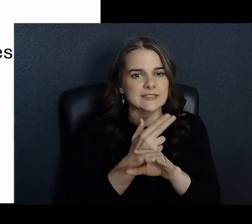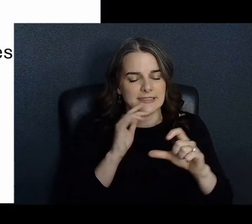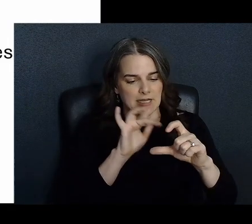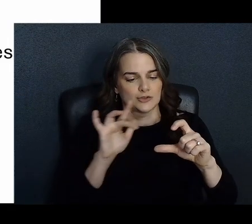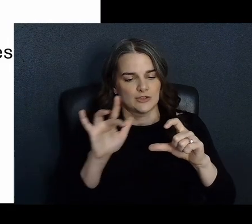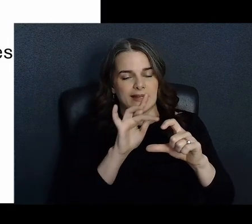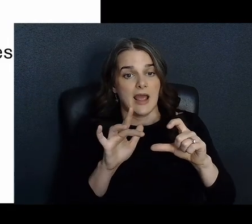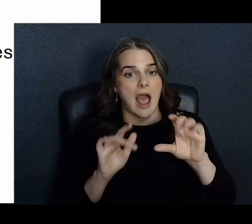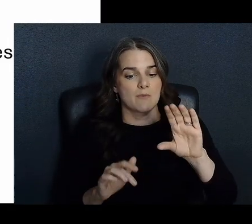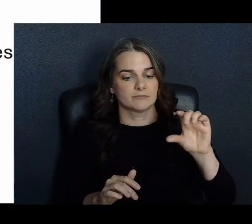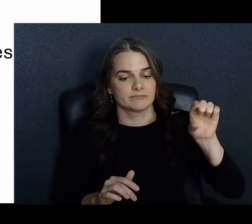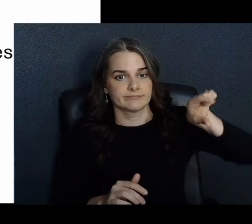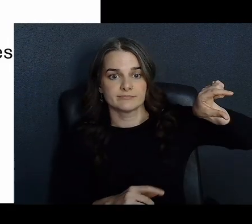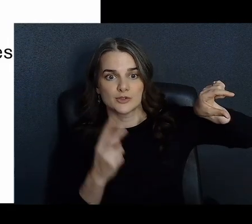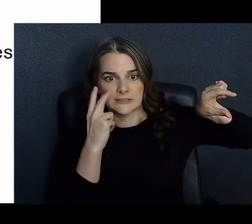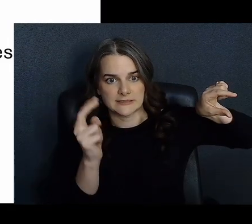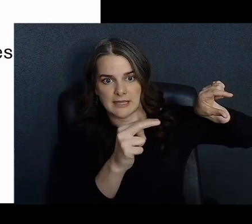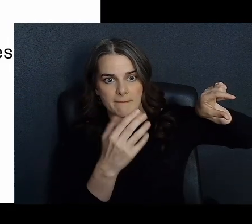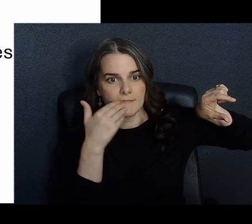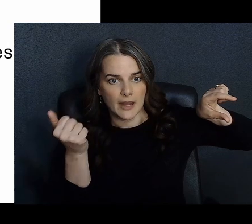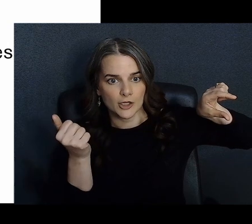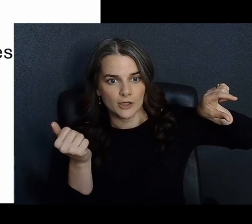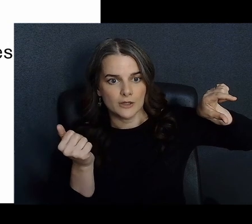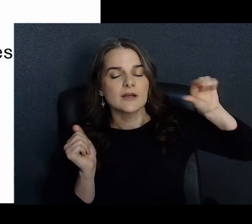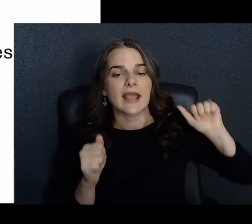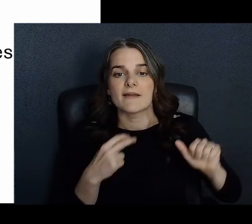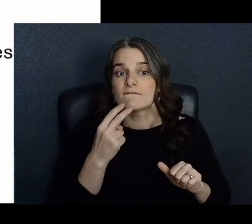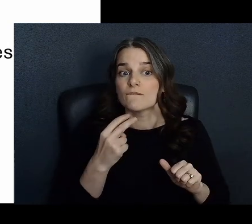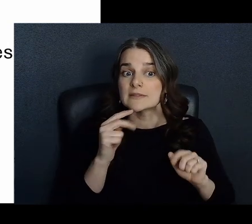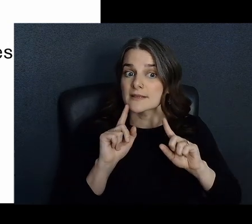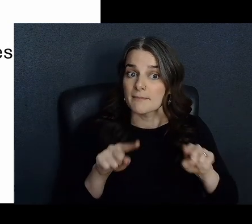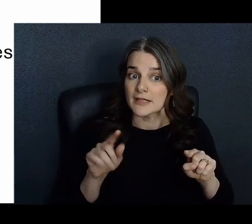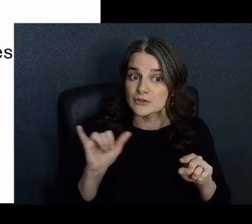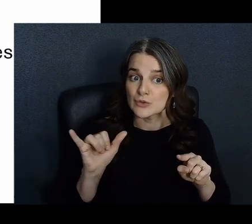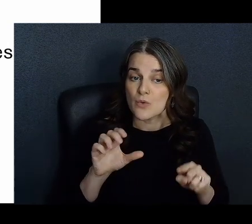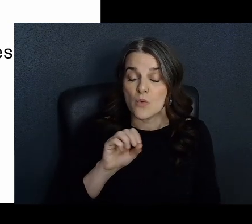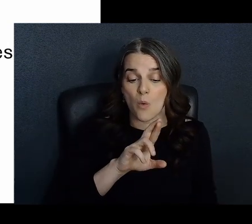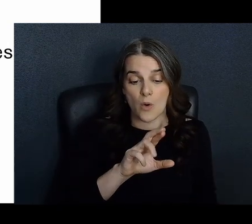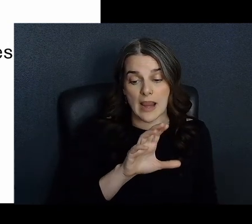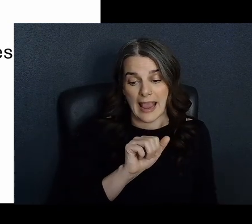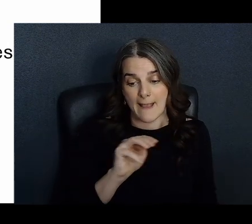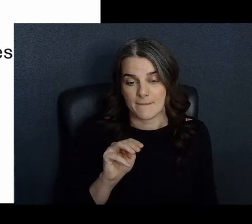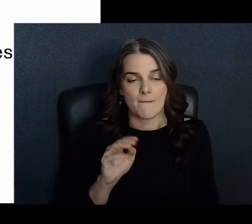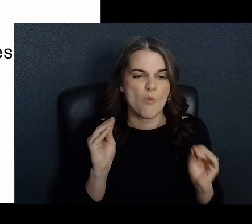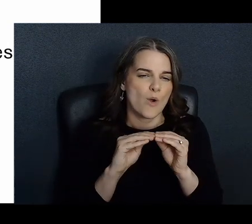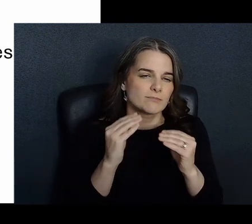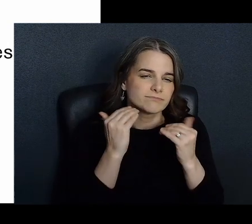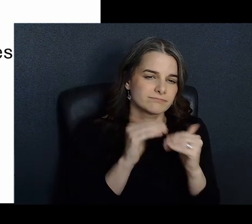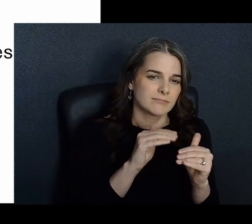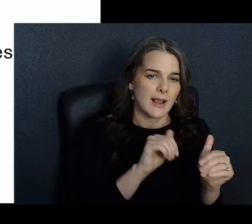You can also use voice commands. And again, the OrCam is somewhat limited in some of the features compared to the other devices.